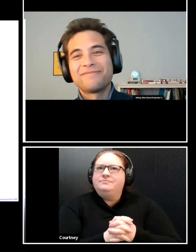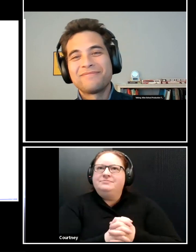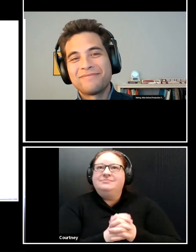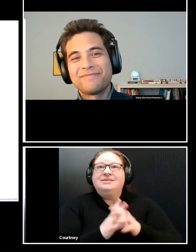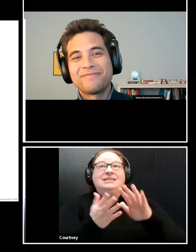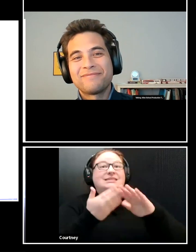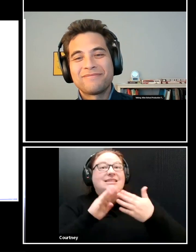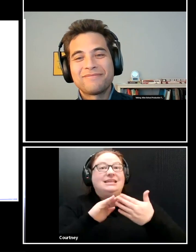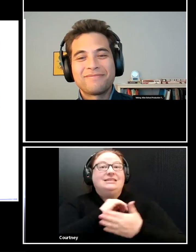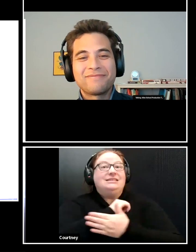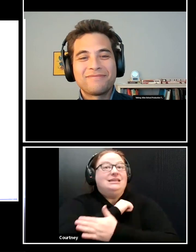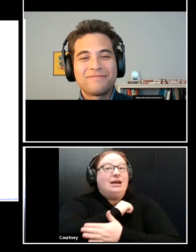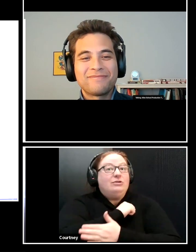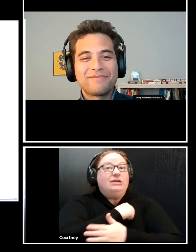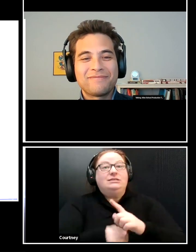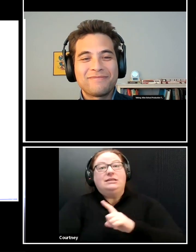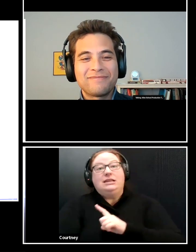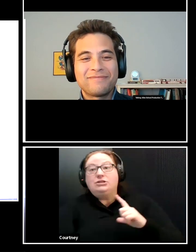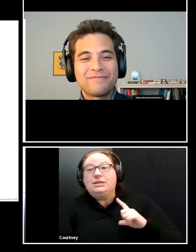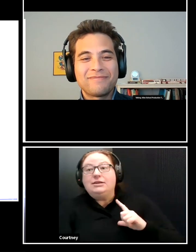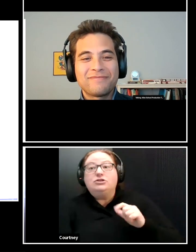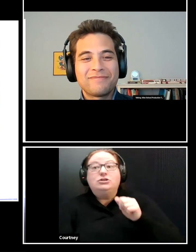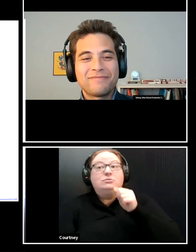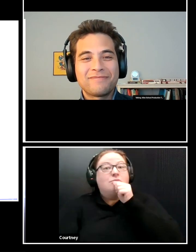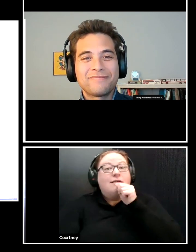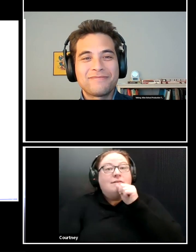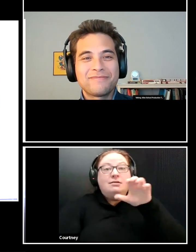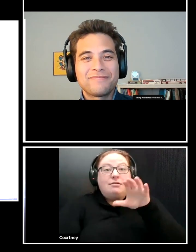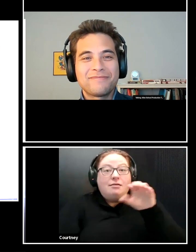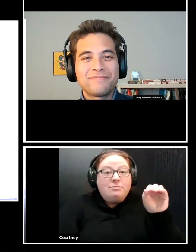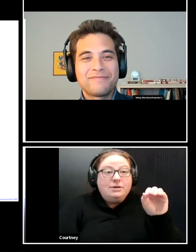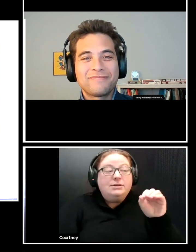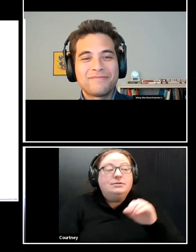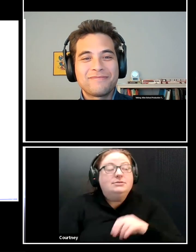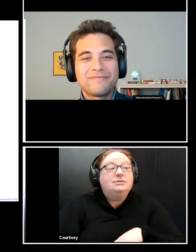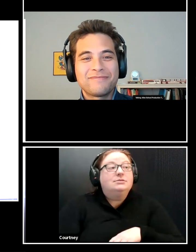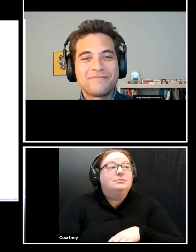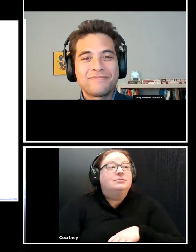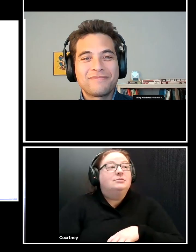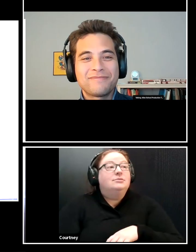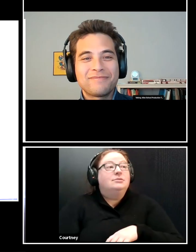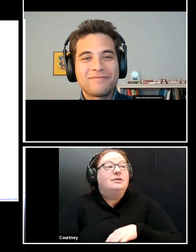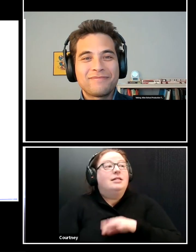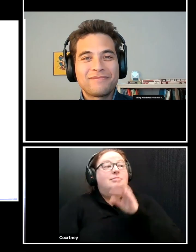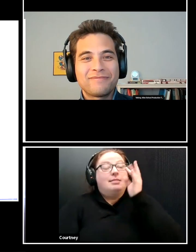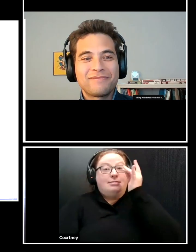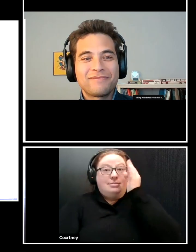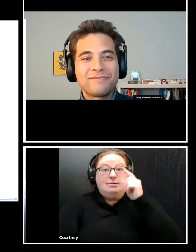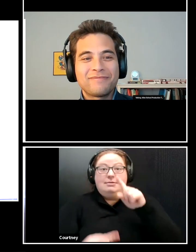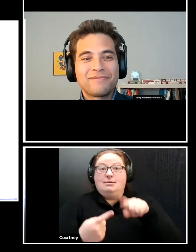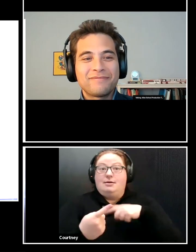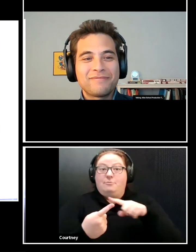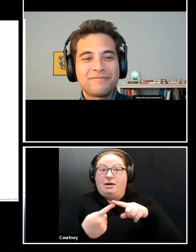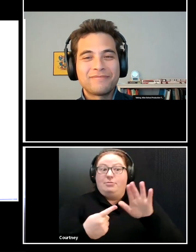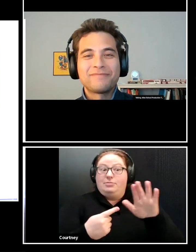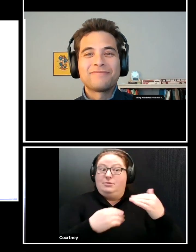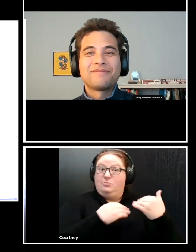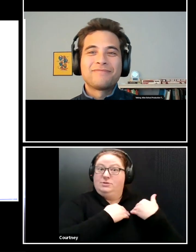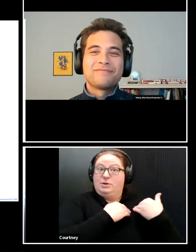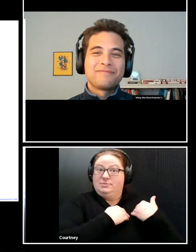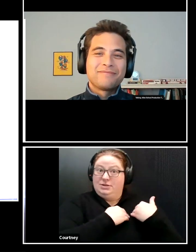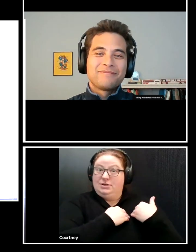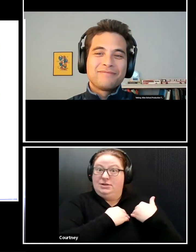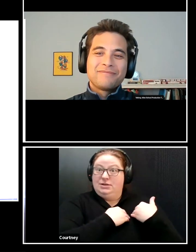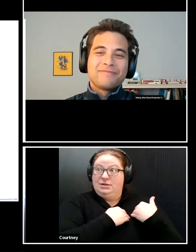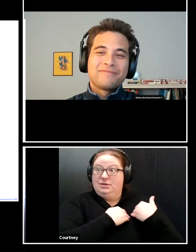legislatures um private companies um uh that think about their responsibility to a good world.